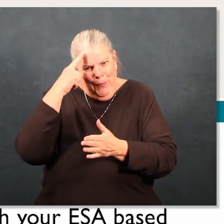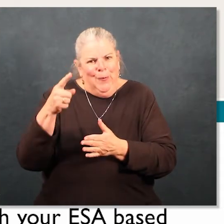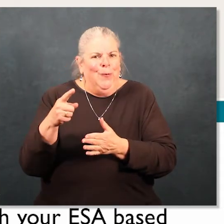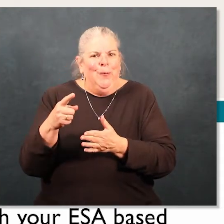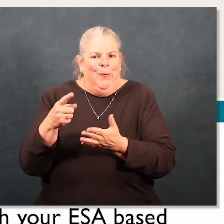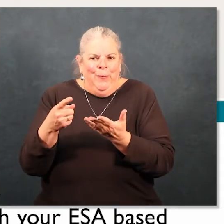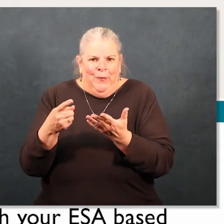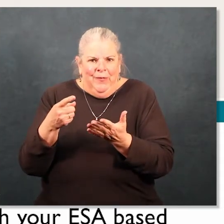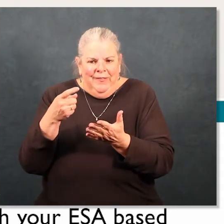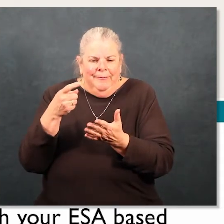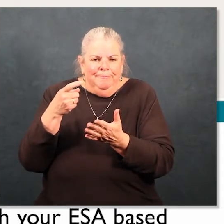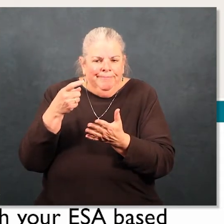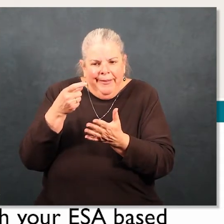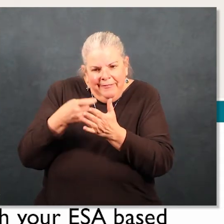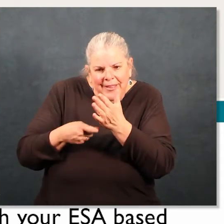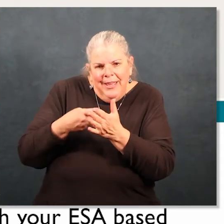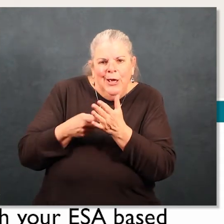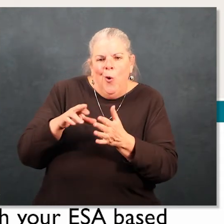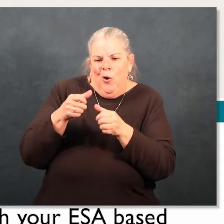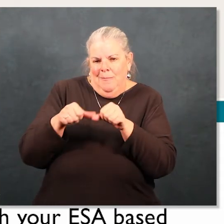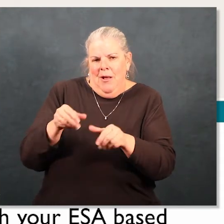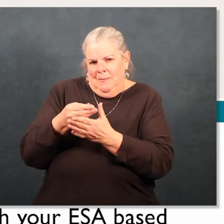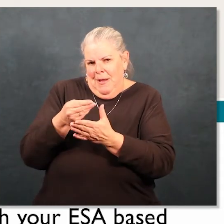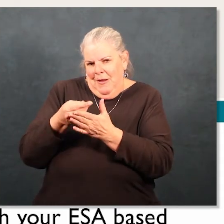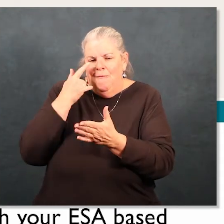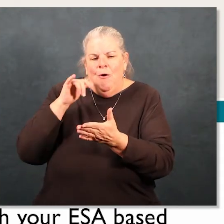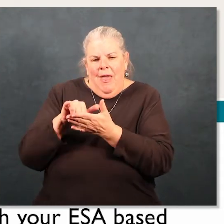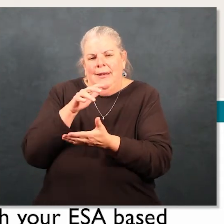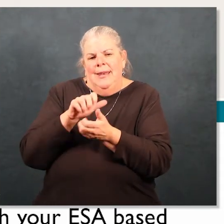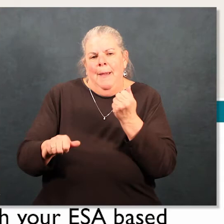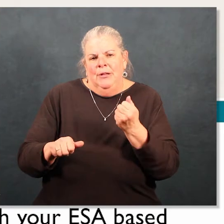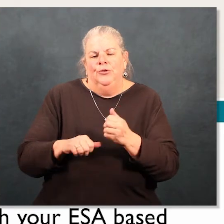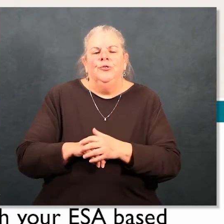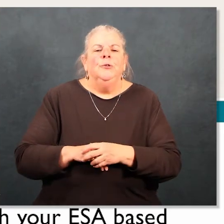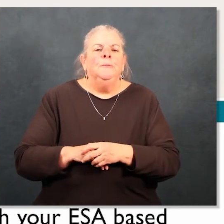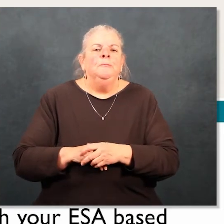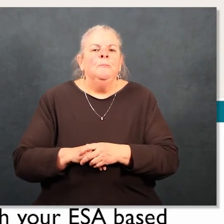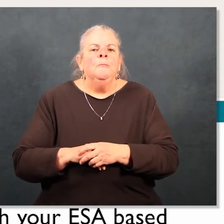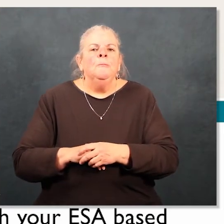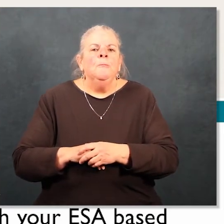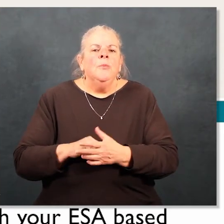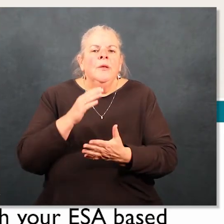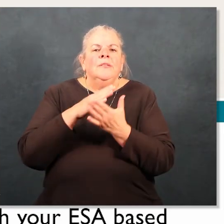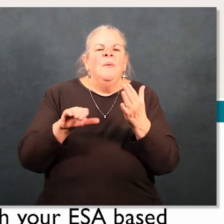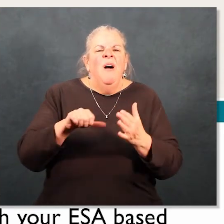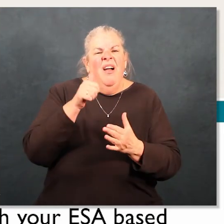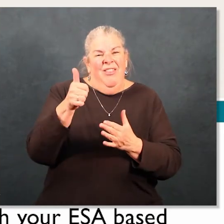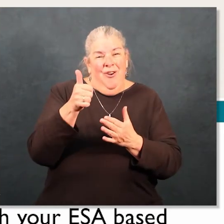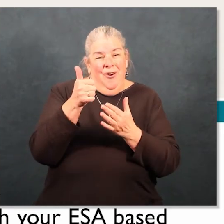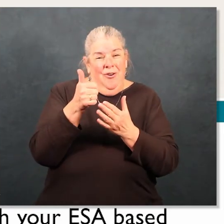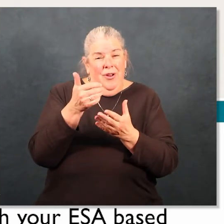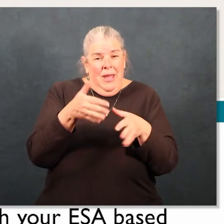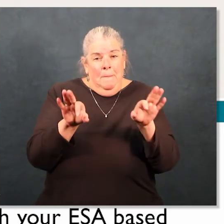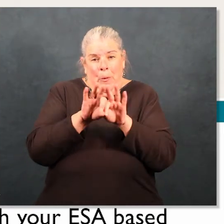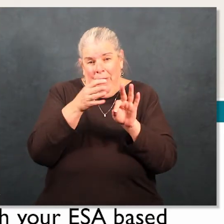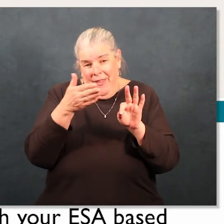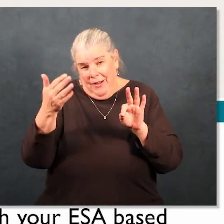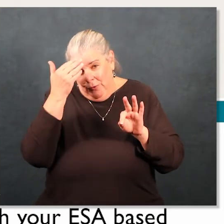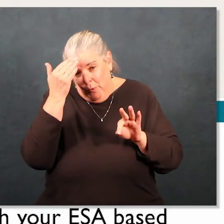or some deposit money for that damage. A couple of other pieces to this. Your emotional support animal